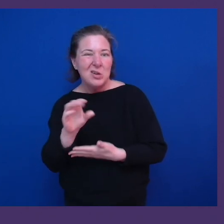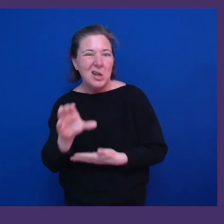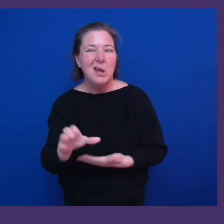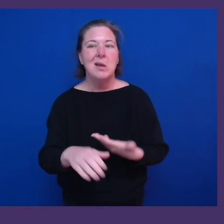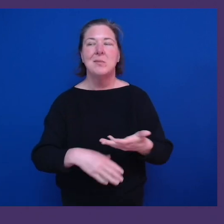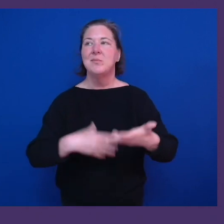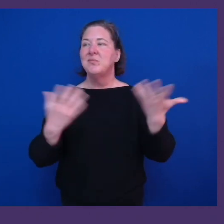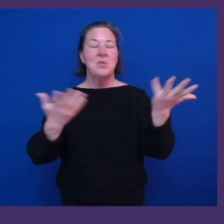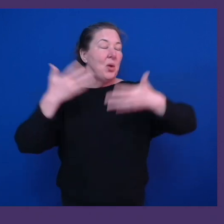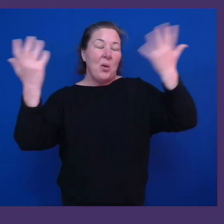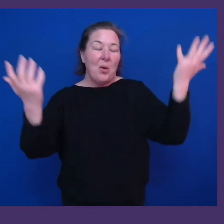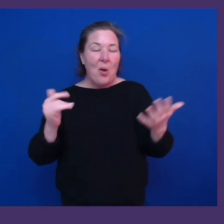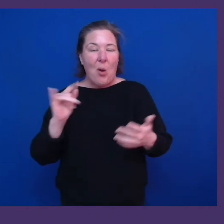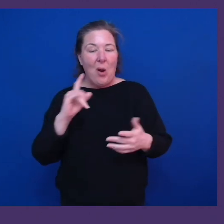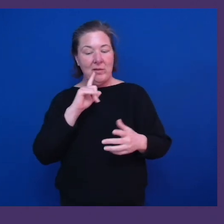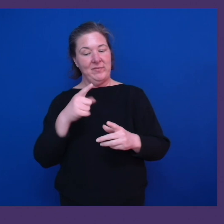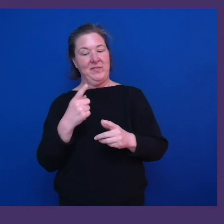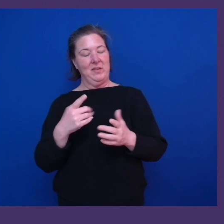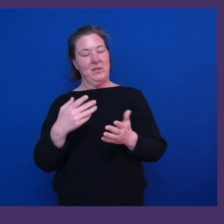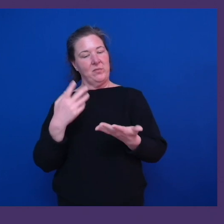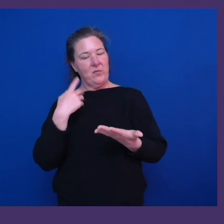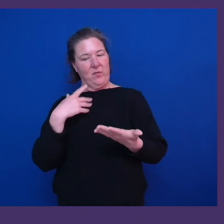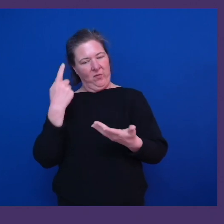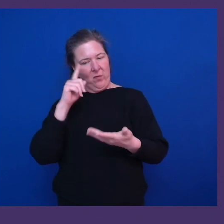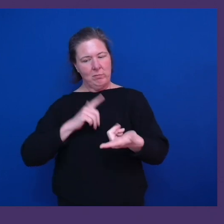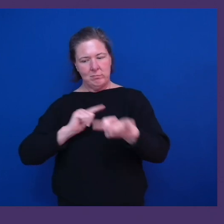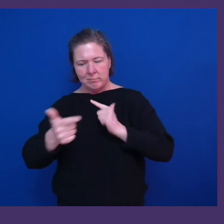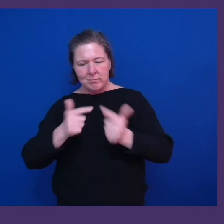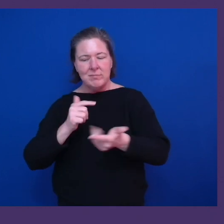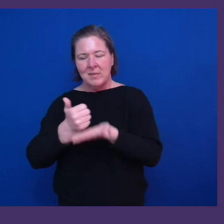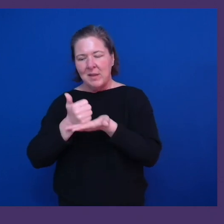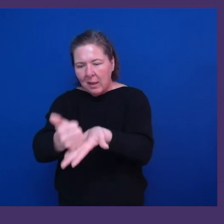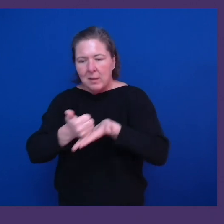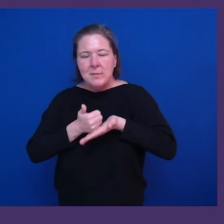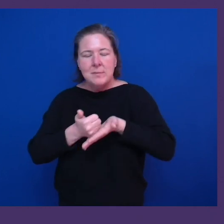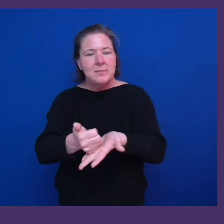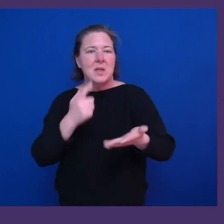I think is really a great starting point for how